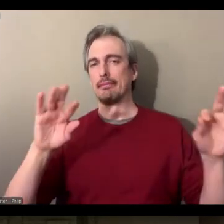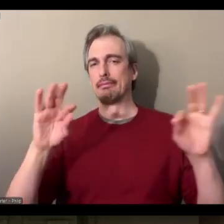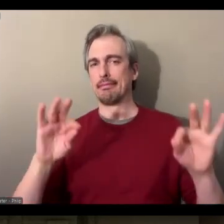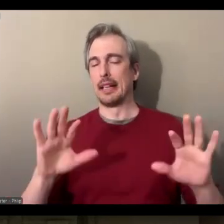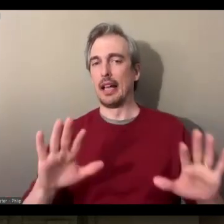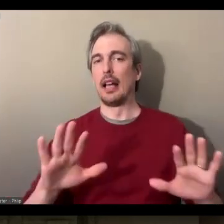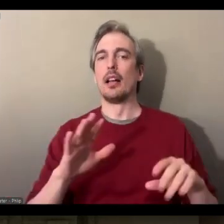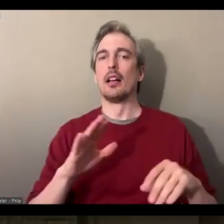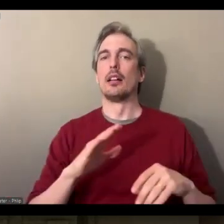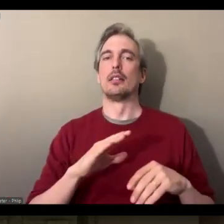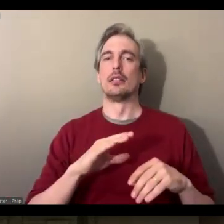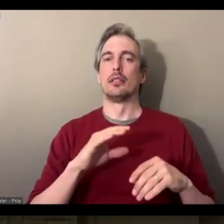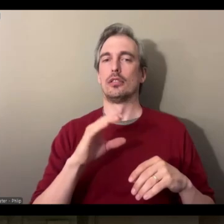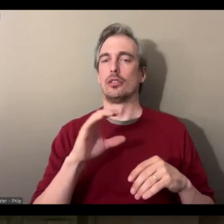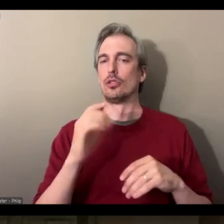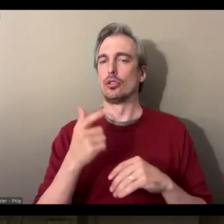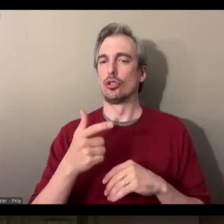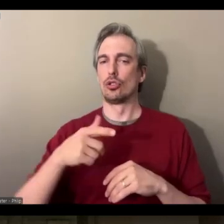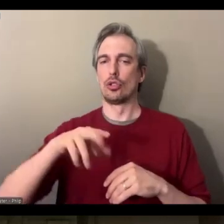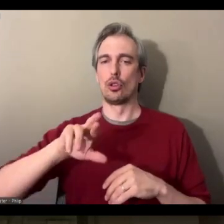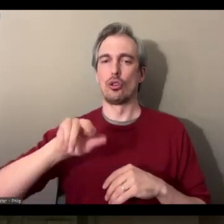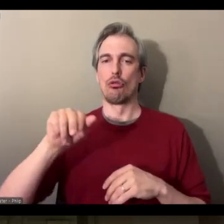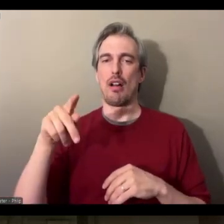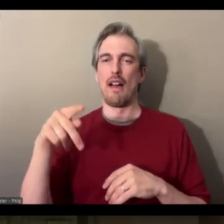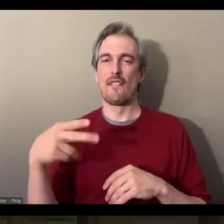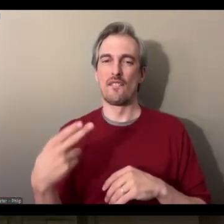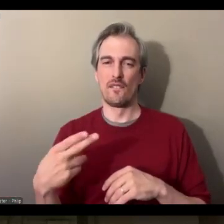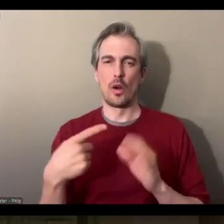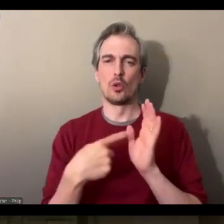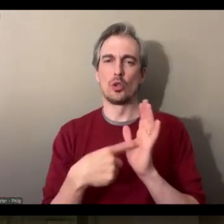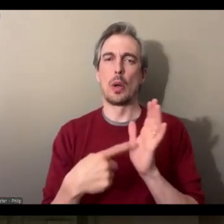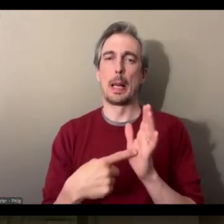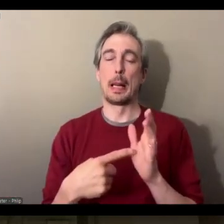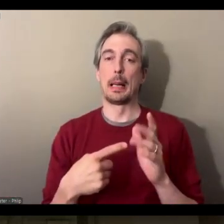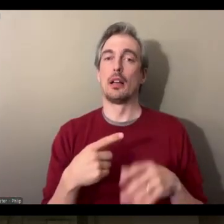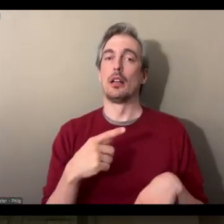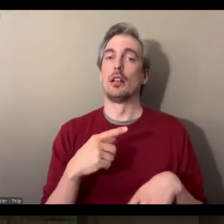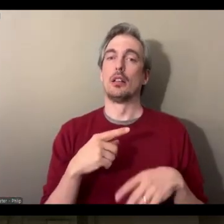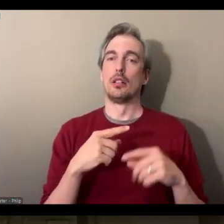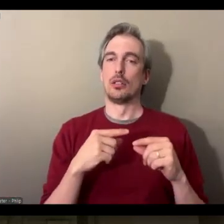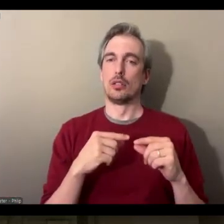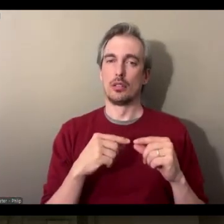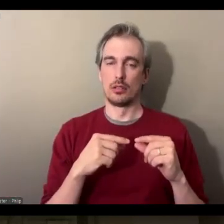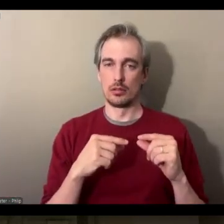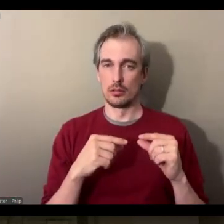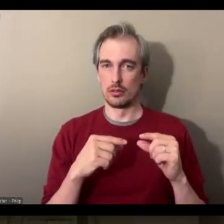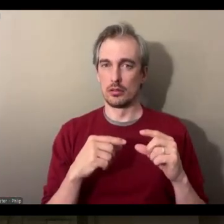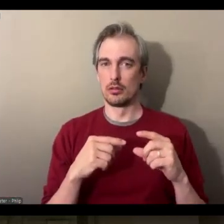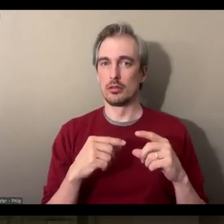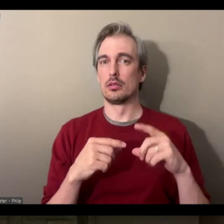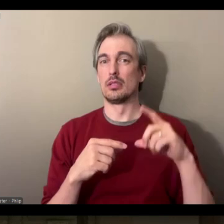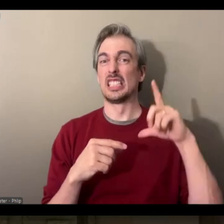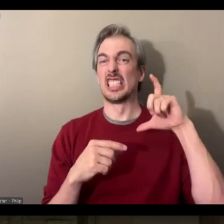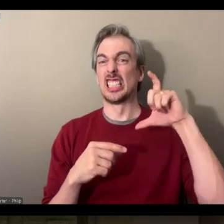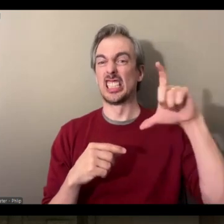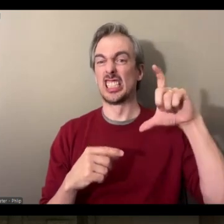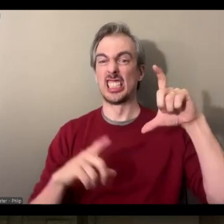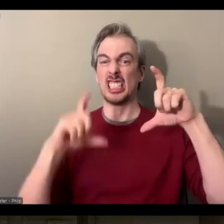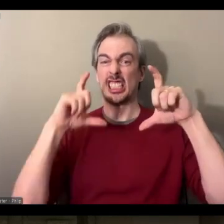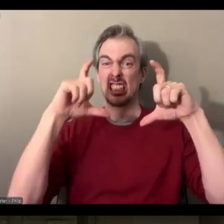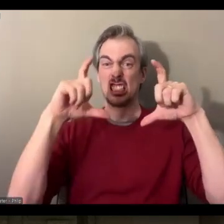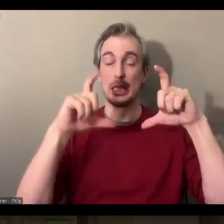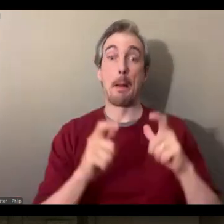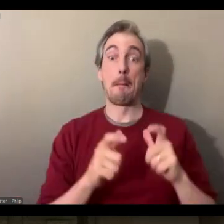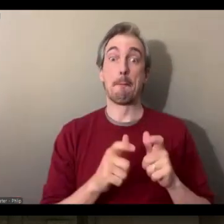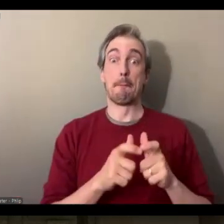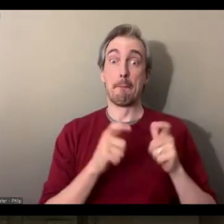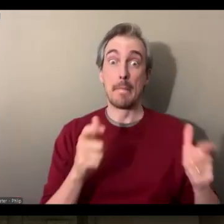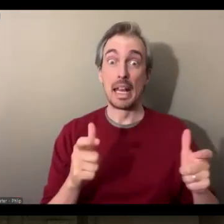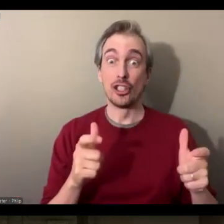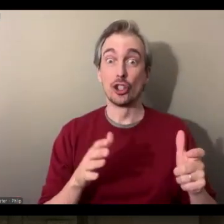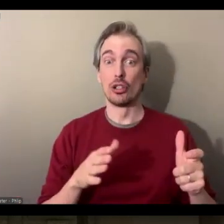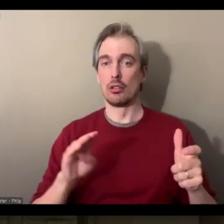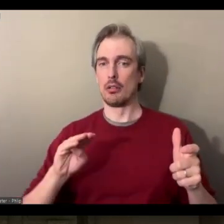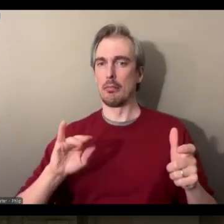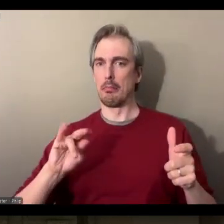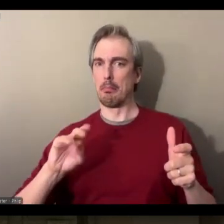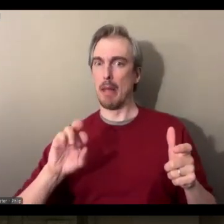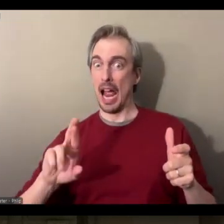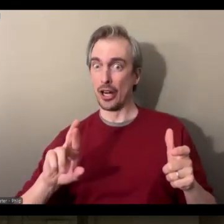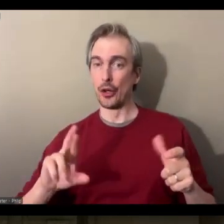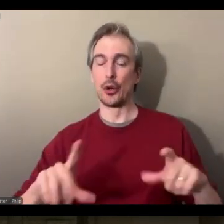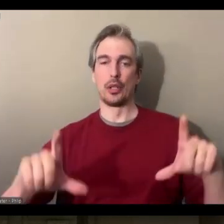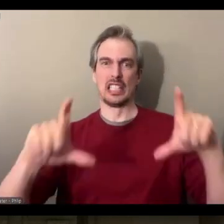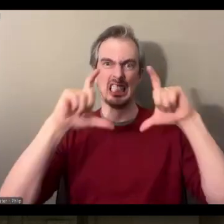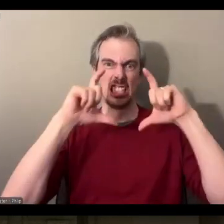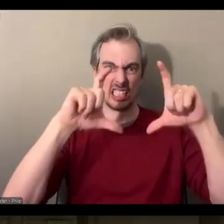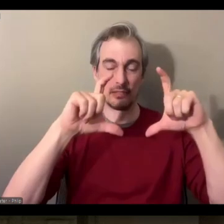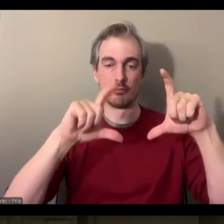major and minor issues. Sort of both equally high. At about 72. And then only 4 advisory issues. We